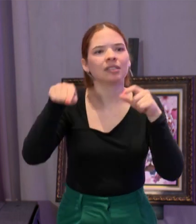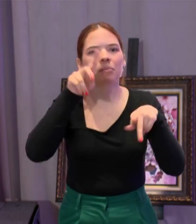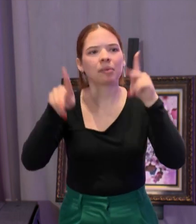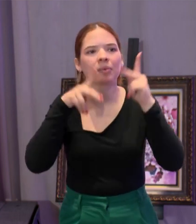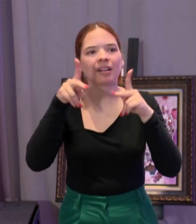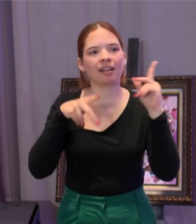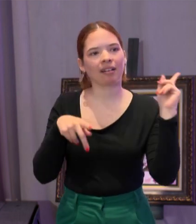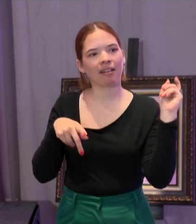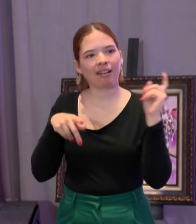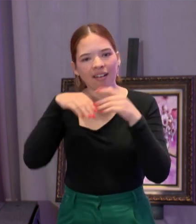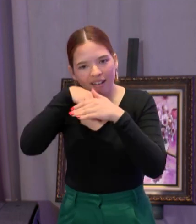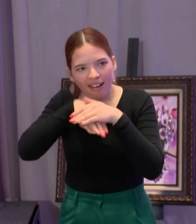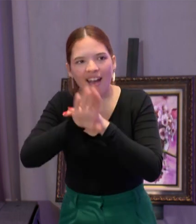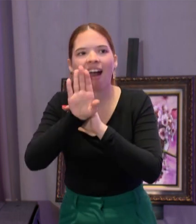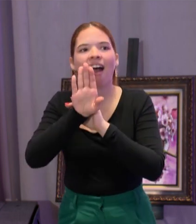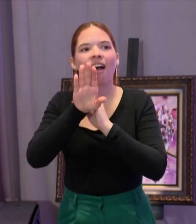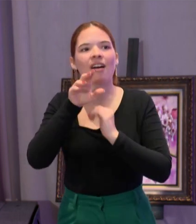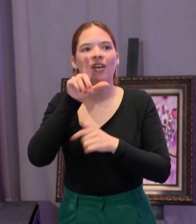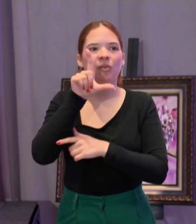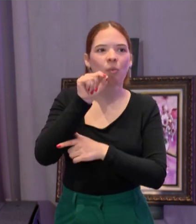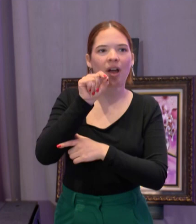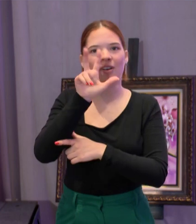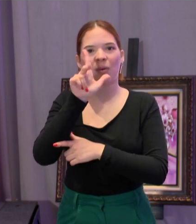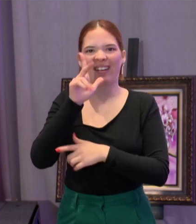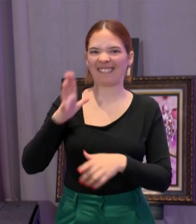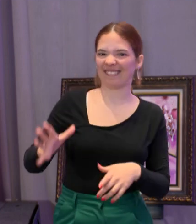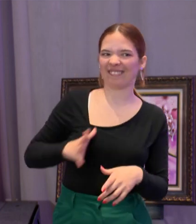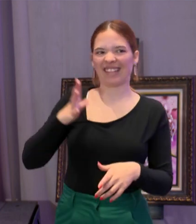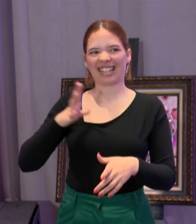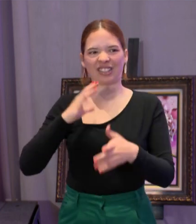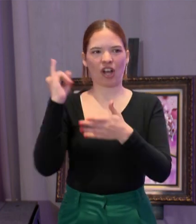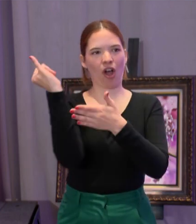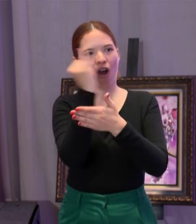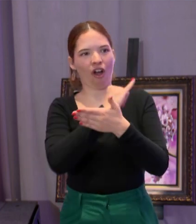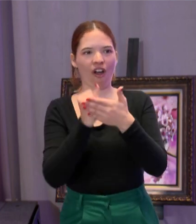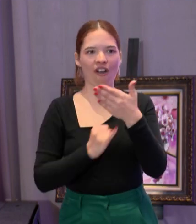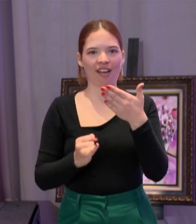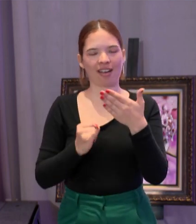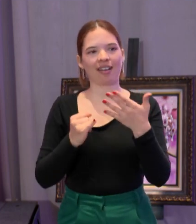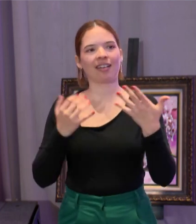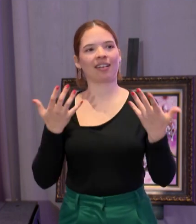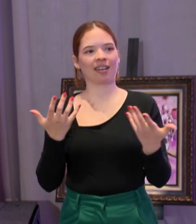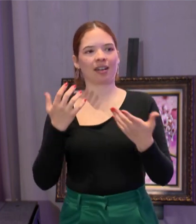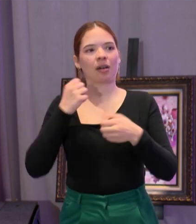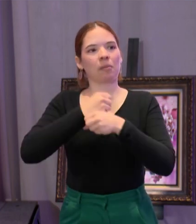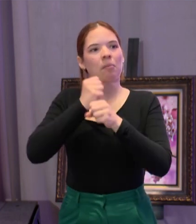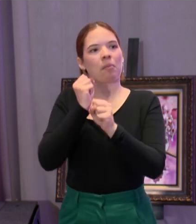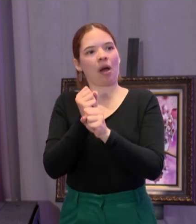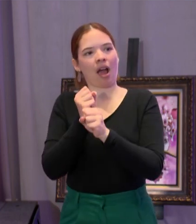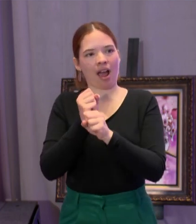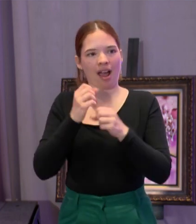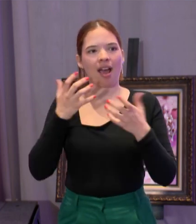ALLOWS FESTIVAL GOERS TO STEP INTO THE 2023 OFFICIAL ARTWORK CREATED BY ARTIST ORLANDO THAT